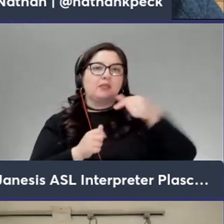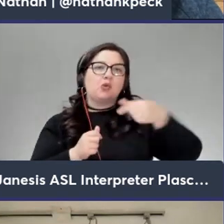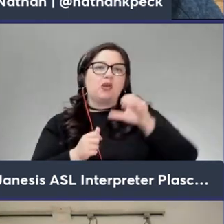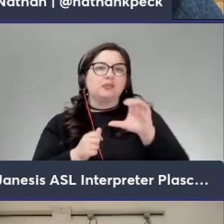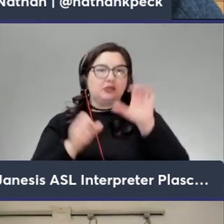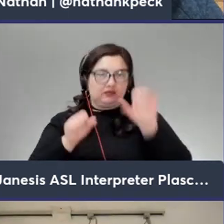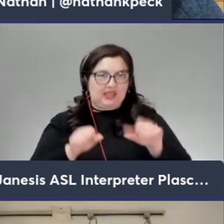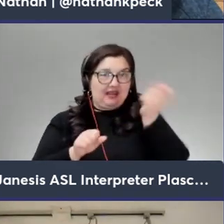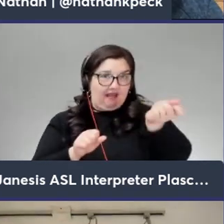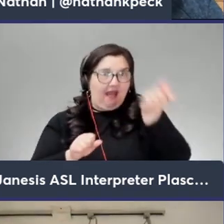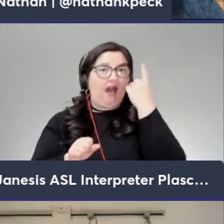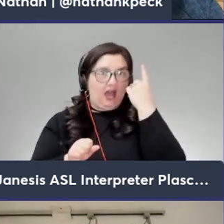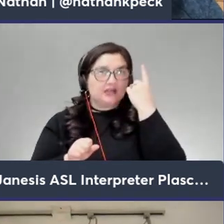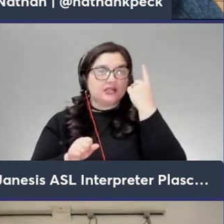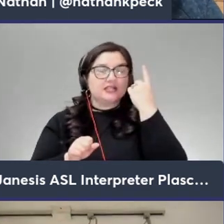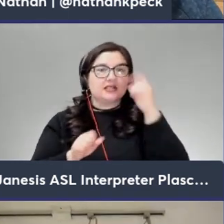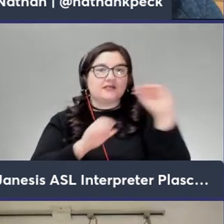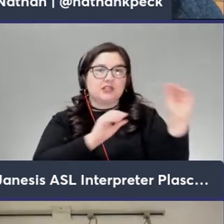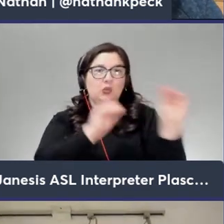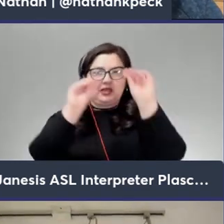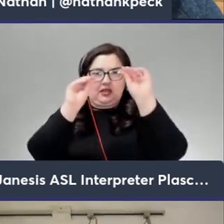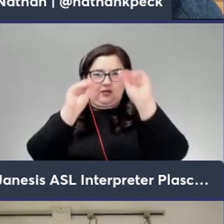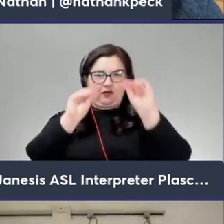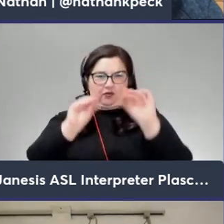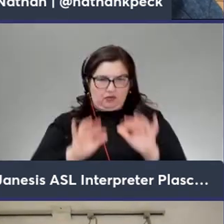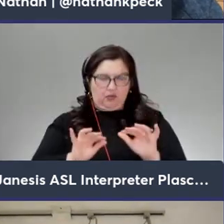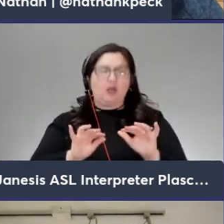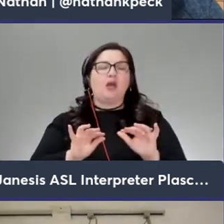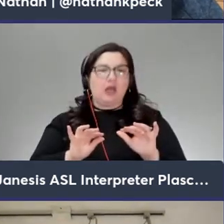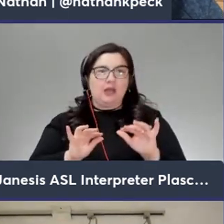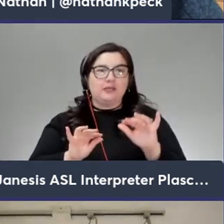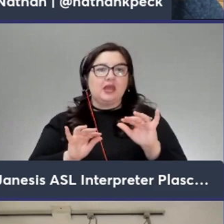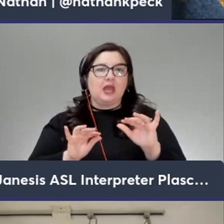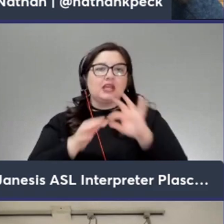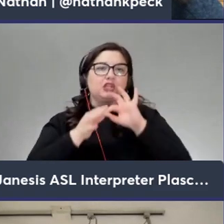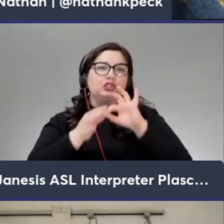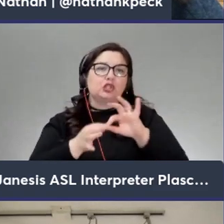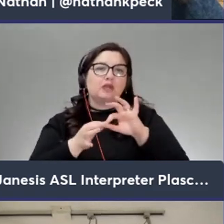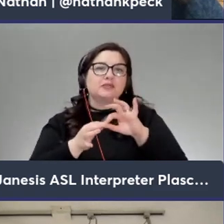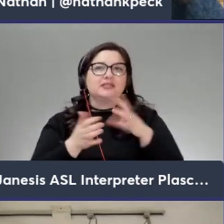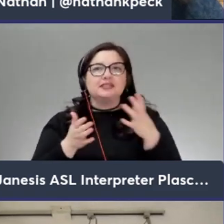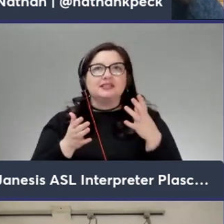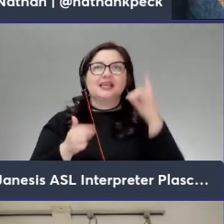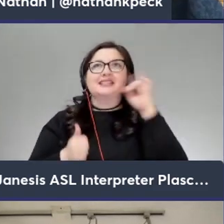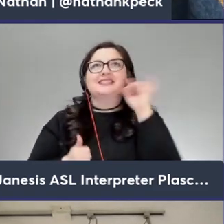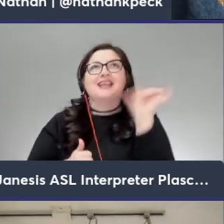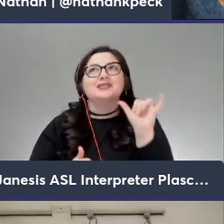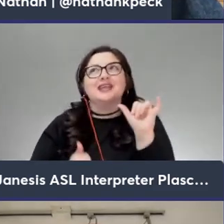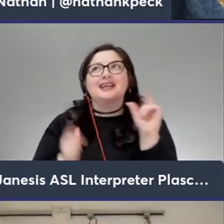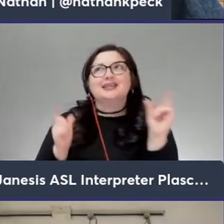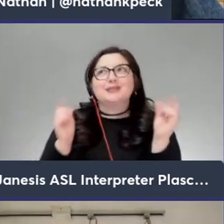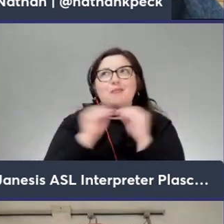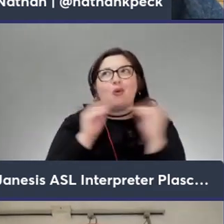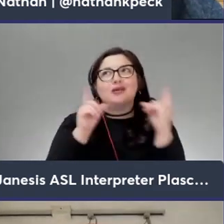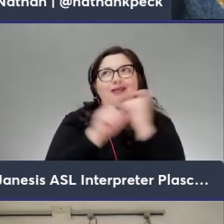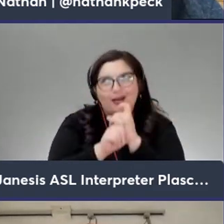And so we frame it in terms of... This'll make it sound like it's making it more complicated, which it is, for people,